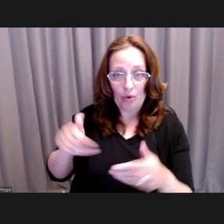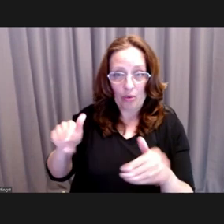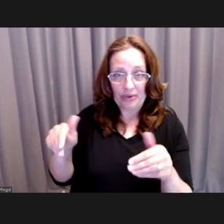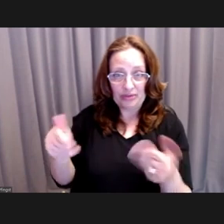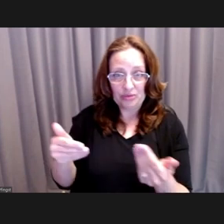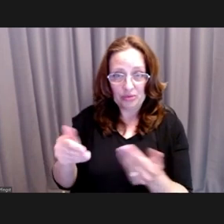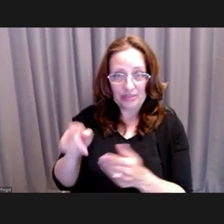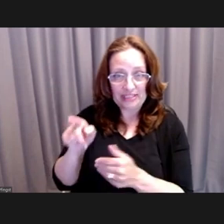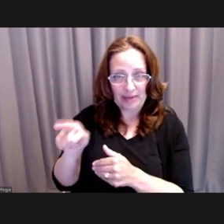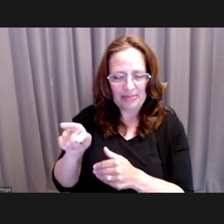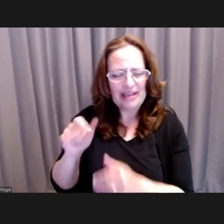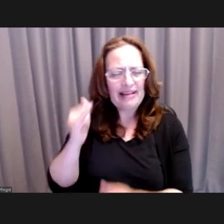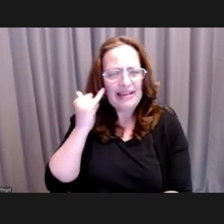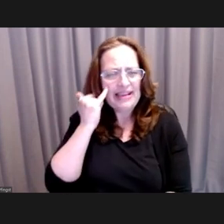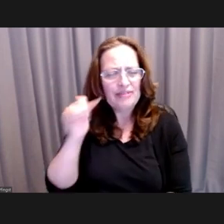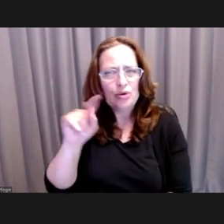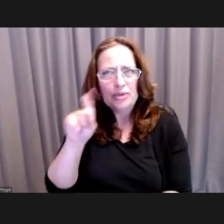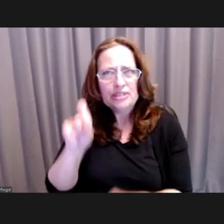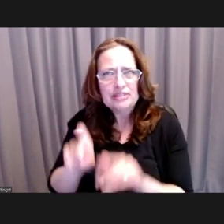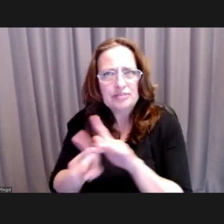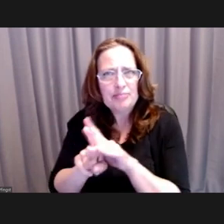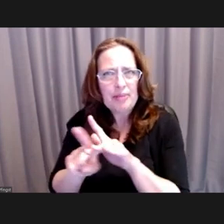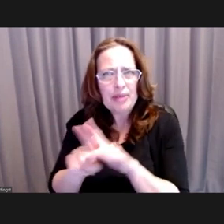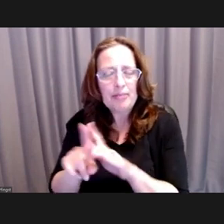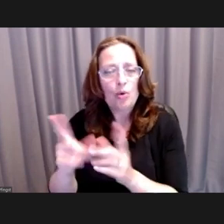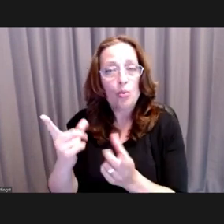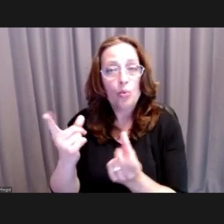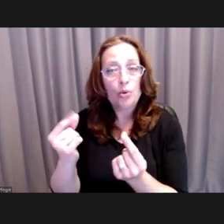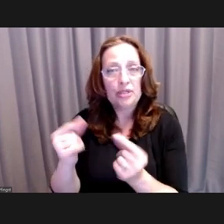throughout the webinar, please put them in the Q and A, and we will have time at